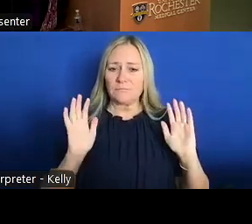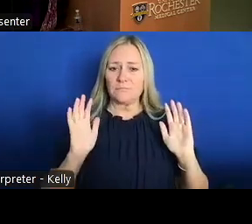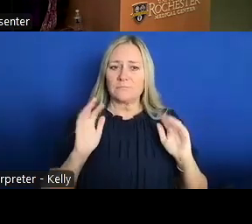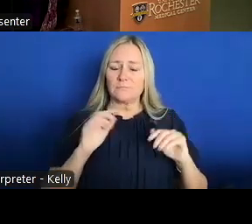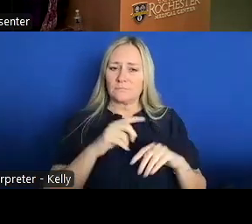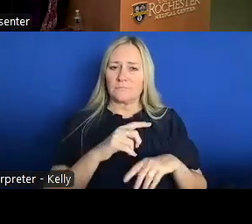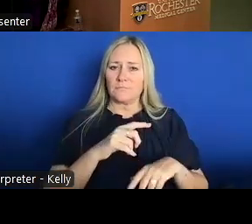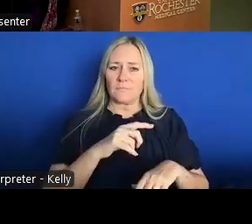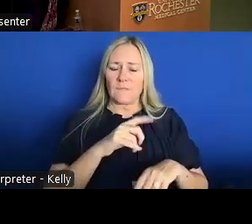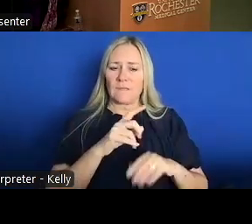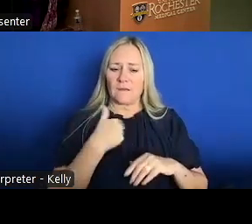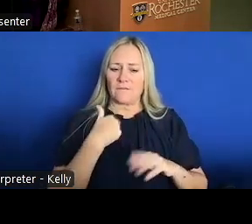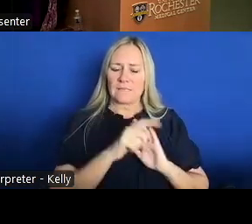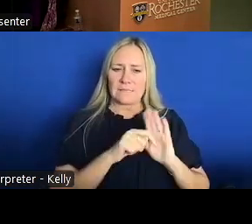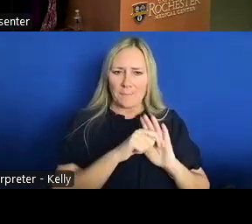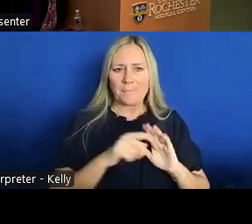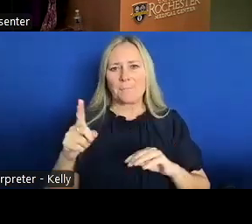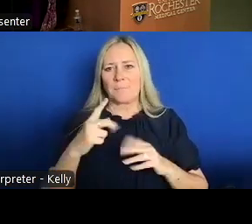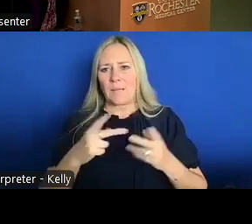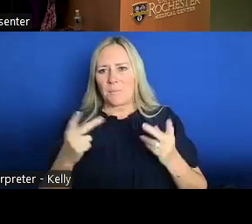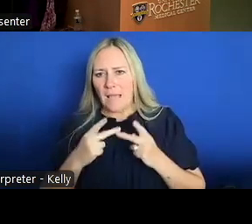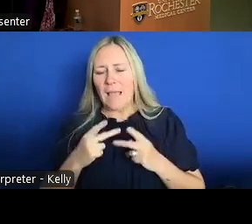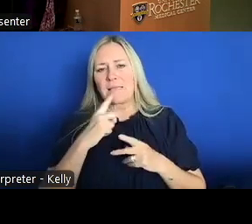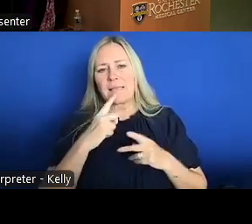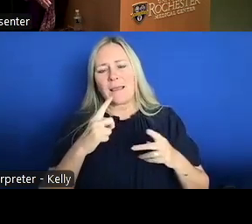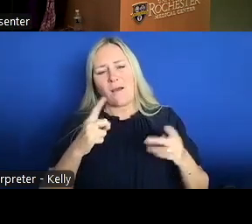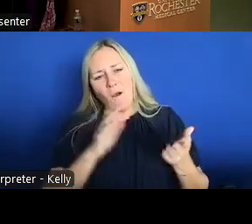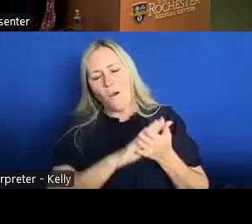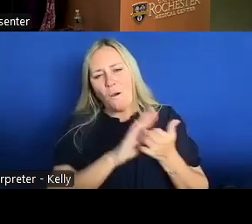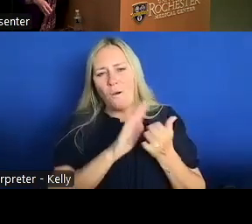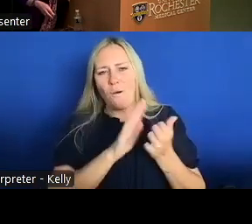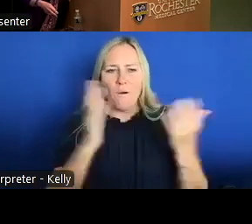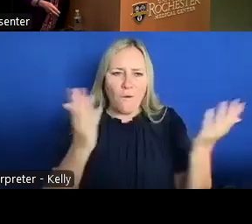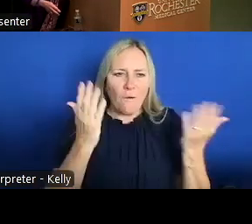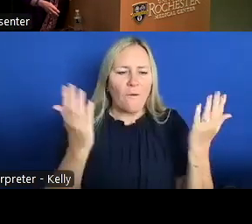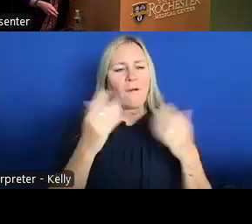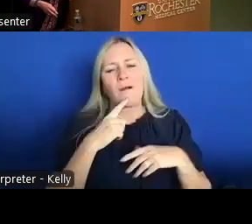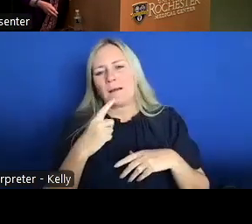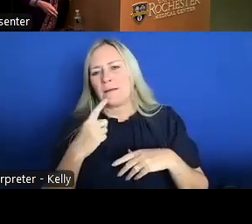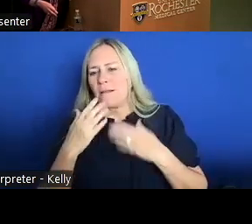there were places where there was praise and there were singing and thank you to healthcare workers